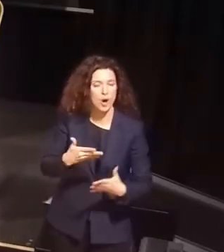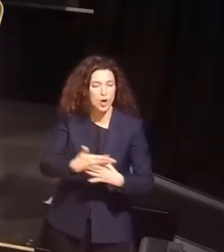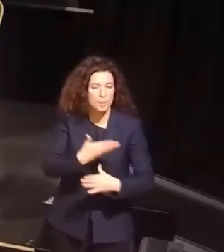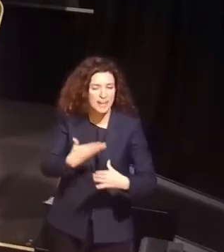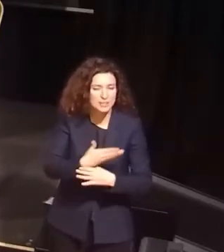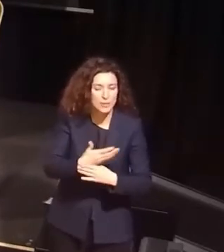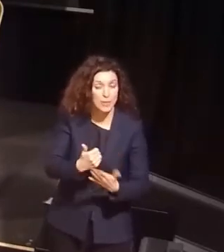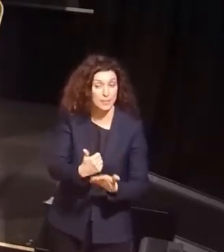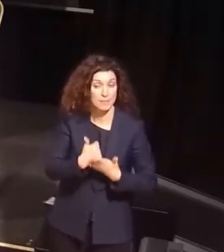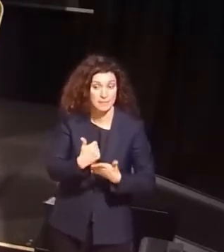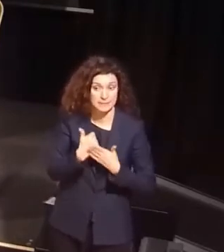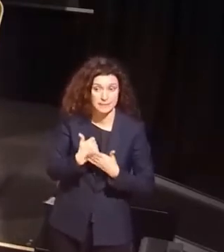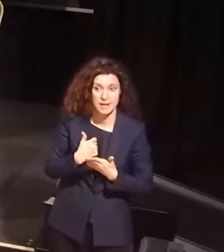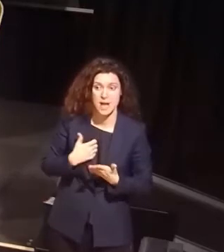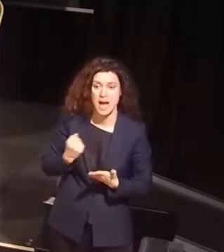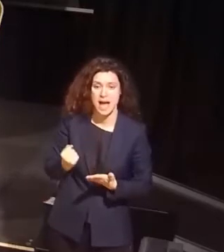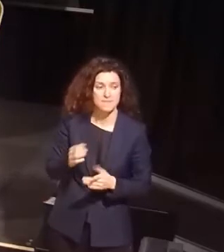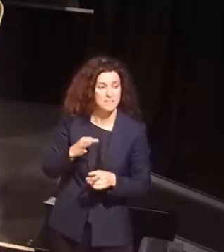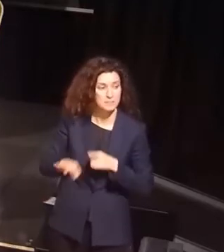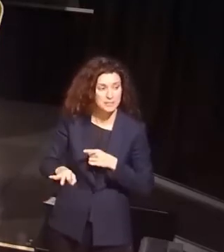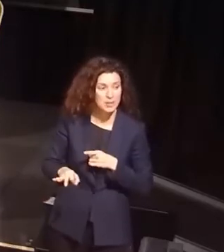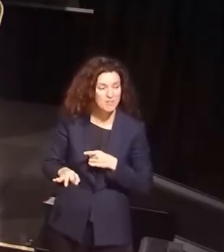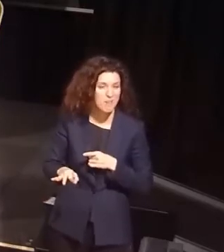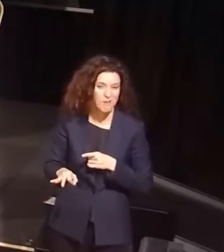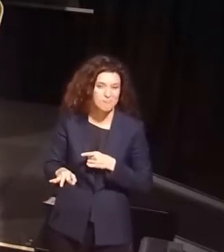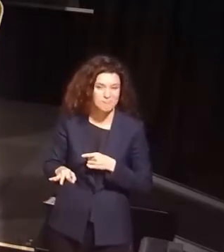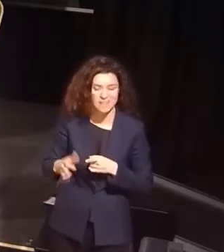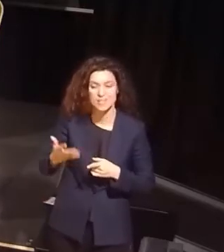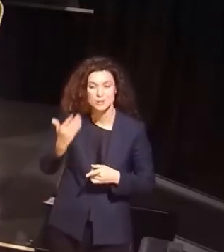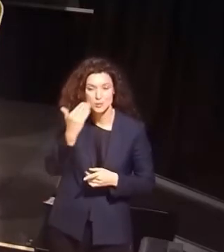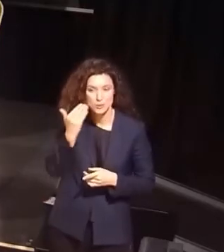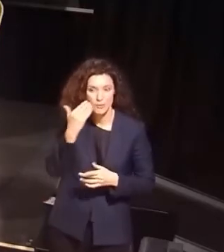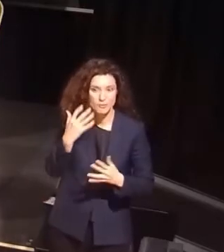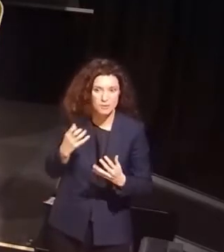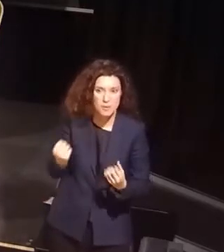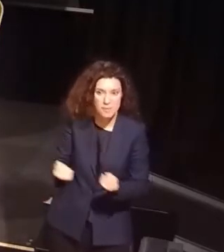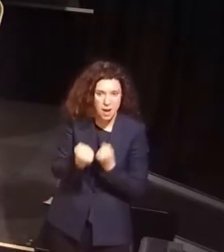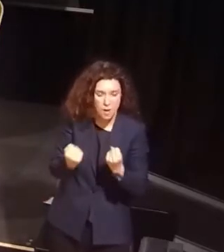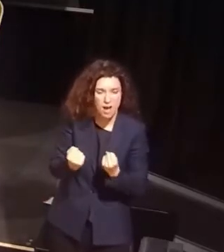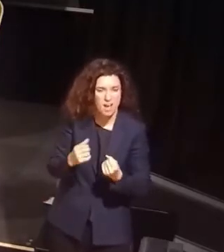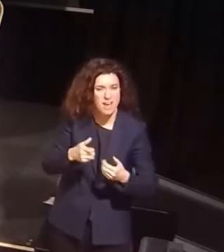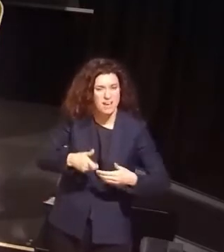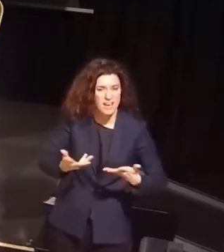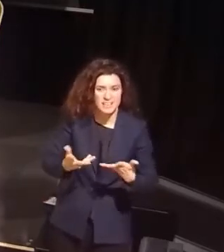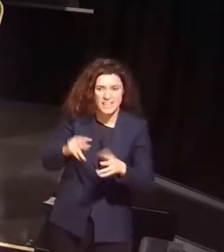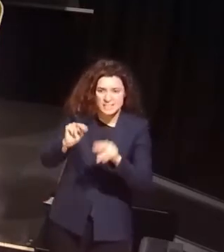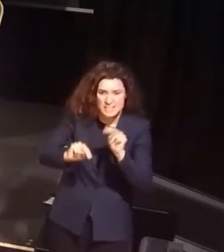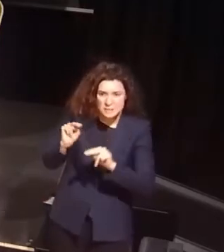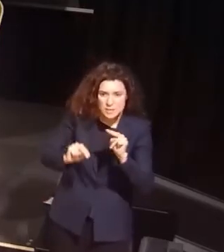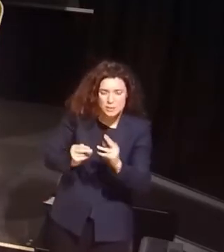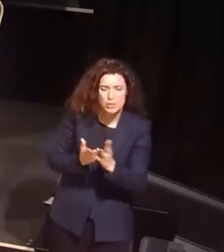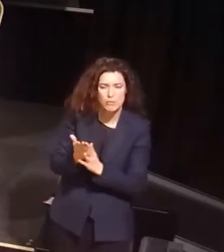I have a special soft spot in my heart for when I do any assessment that's been referred to by a stroke organisation